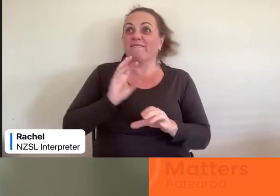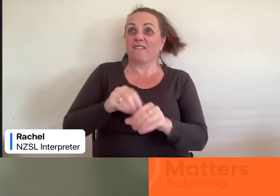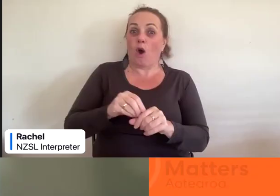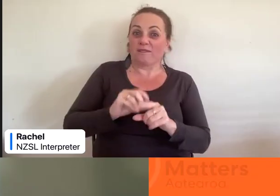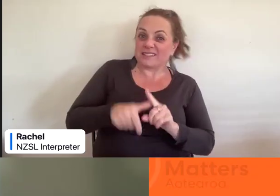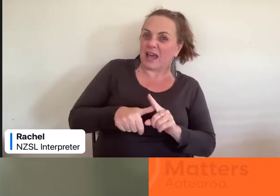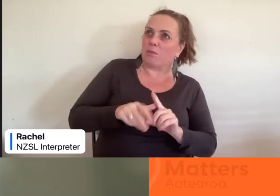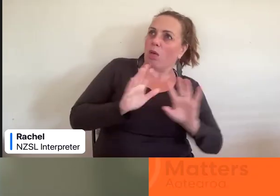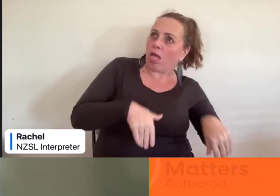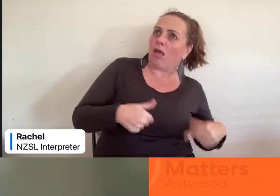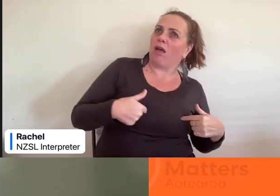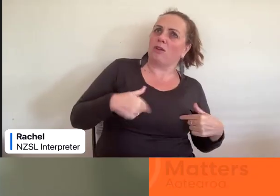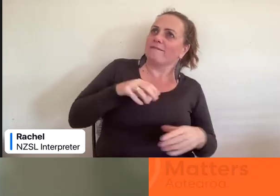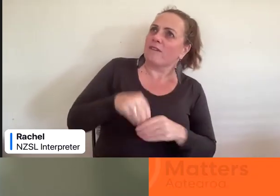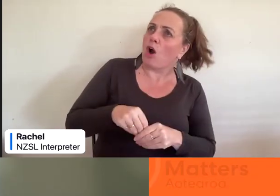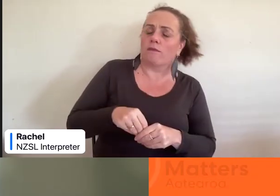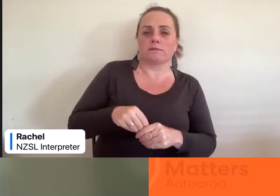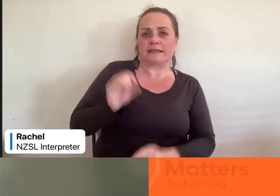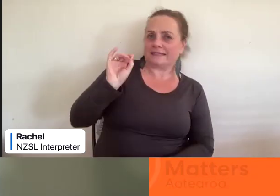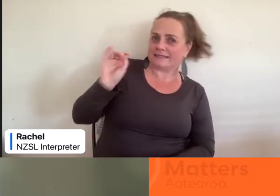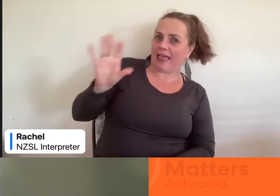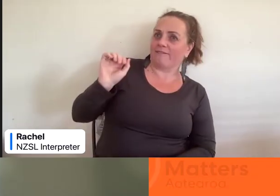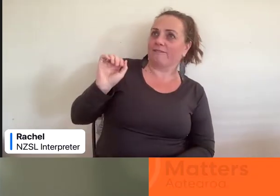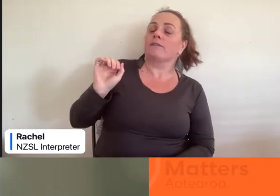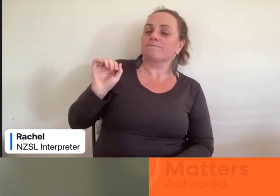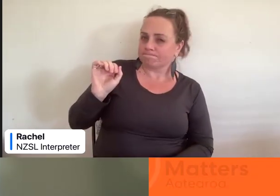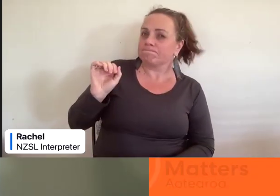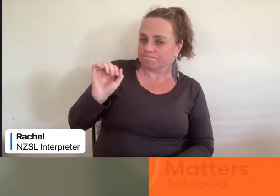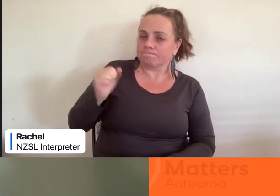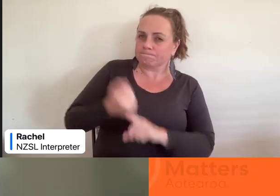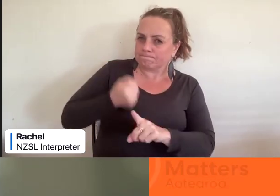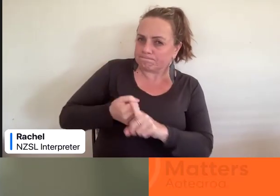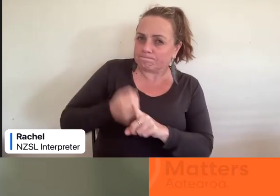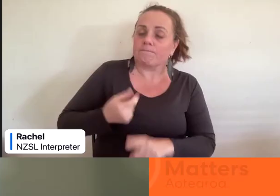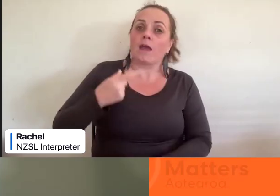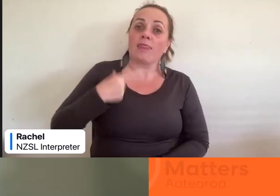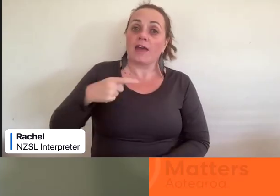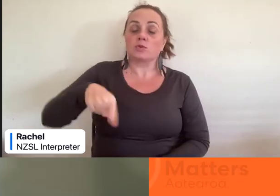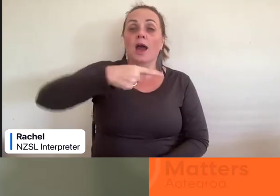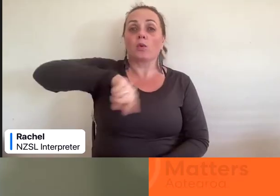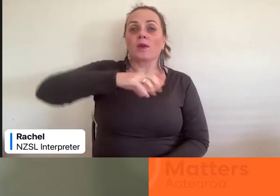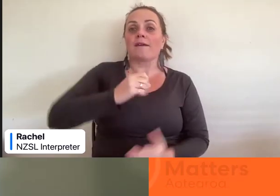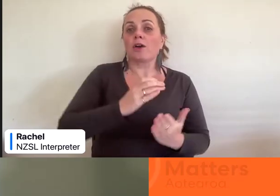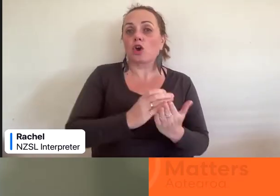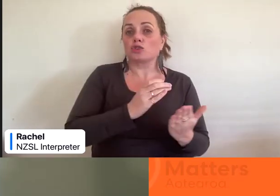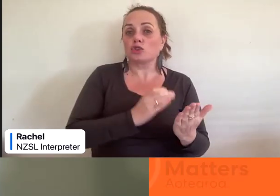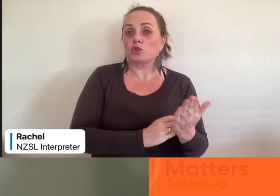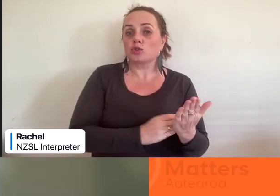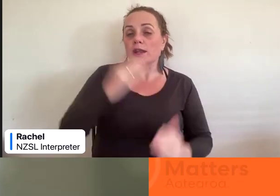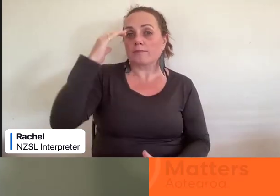arbitrary. So without that government action. That is why we have constitutional principles. And a